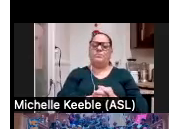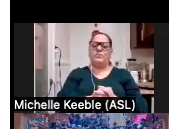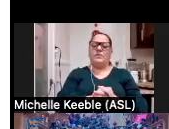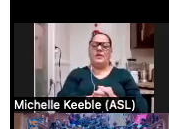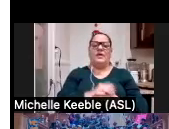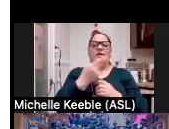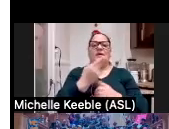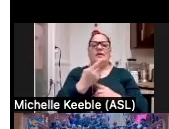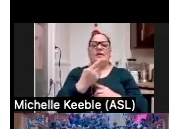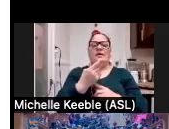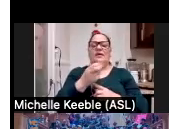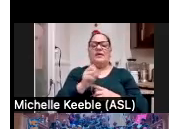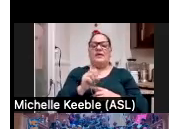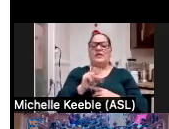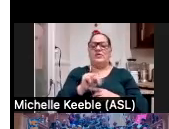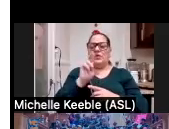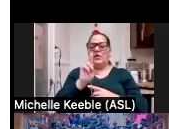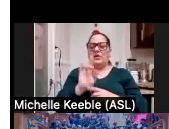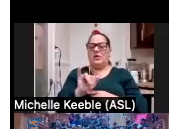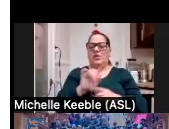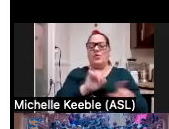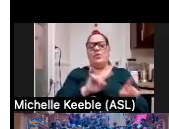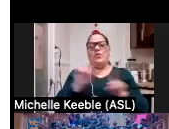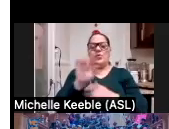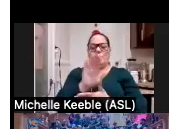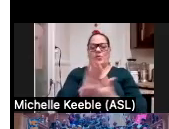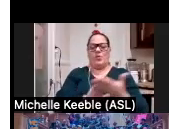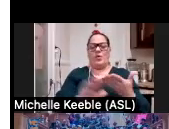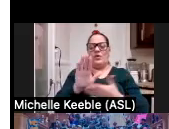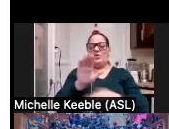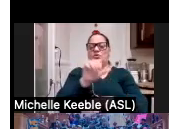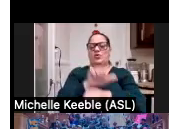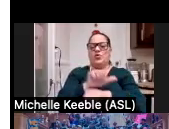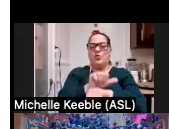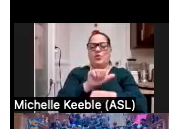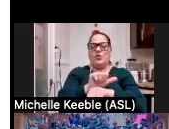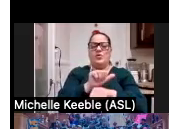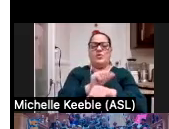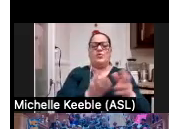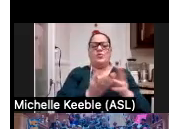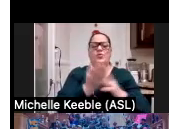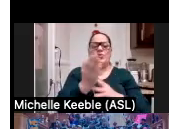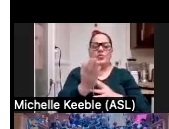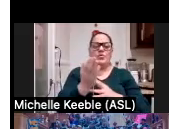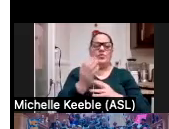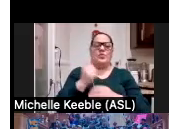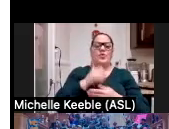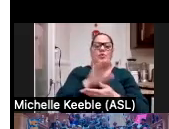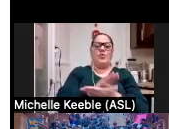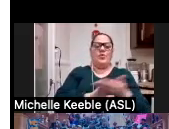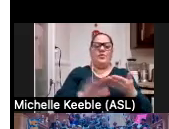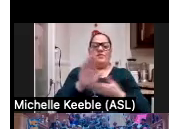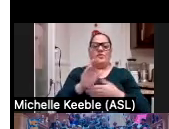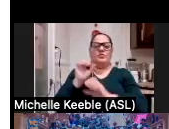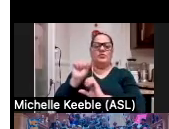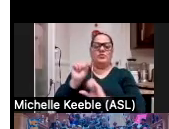to college. Um he worked his way through Fordham University by sweeping floors, waiting on tables,